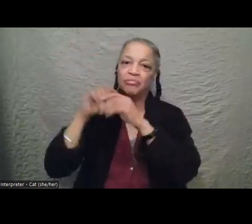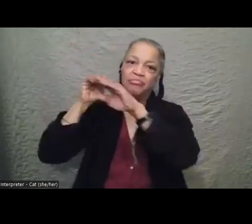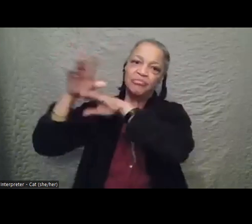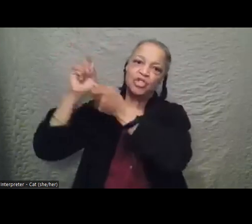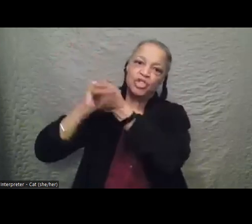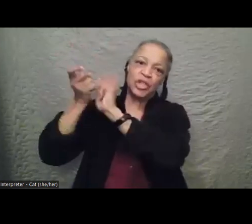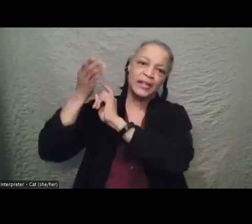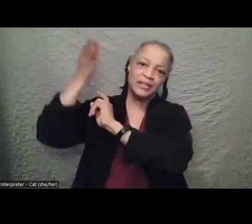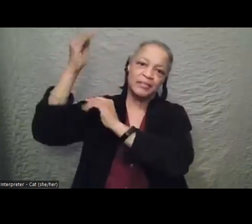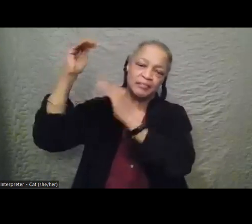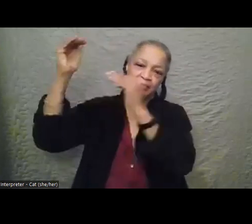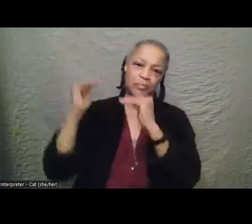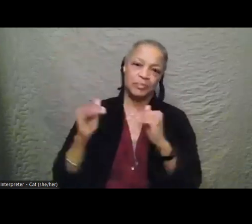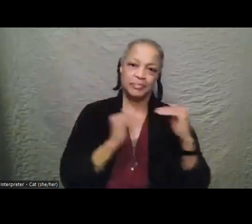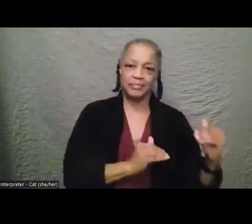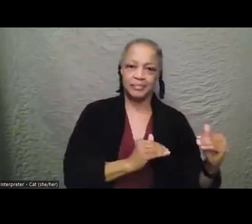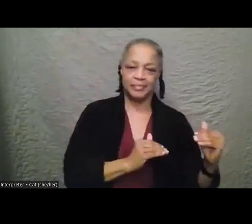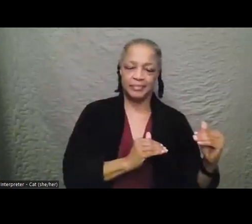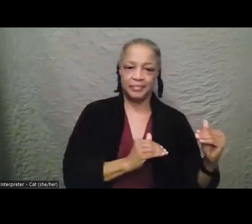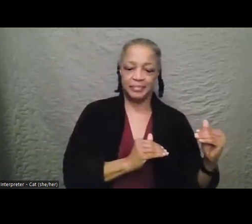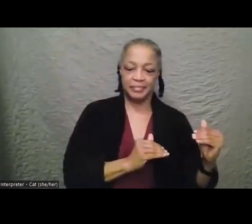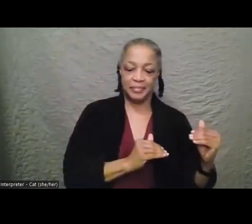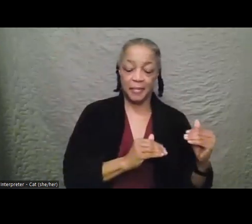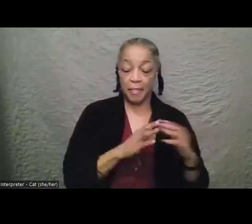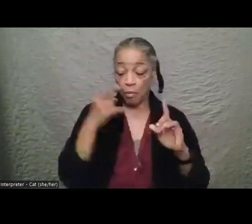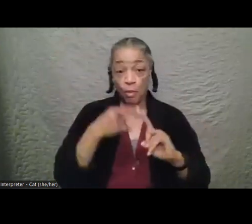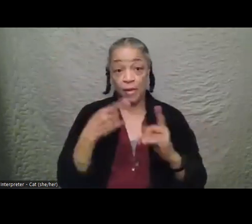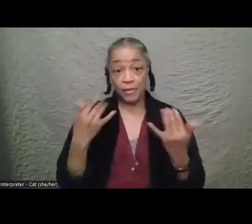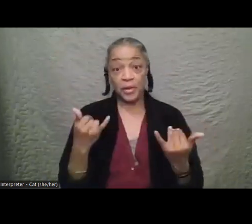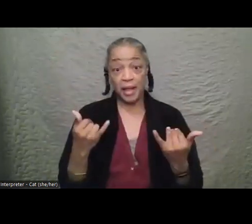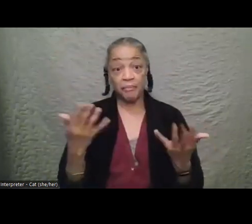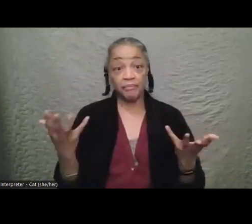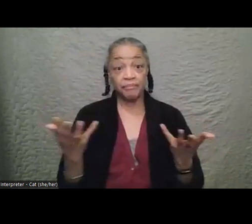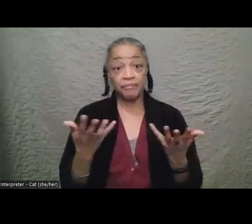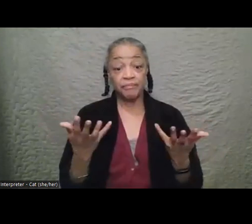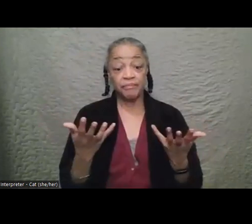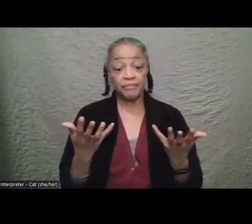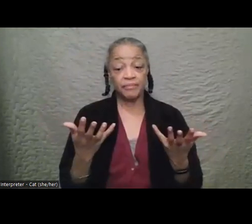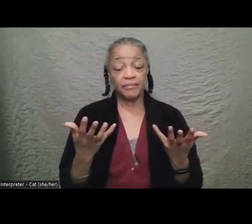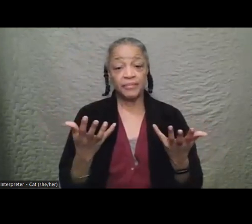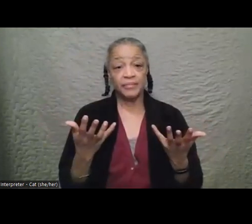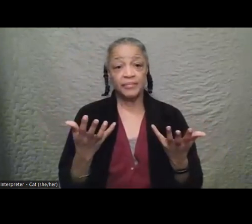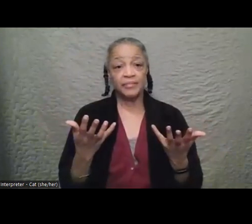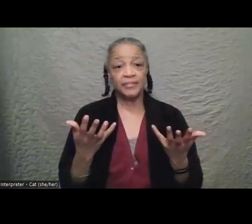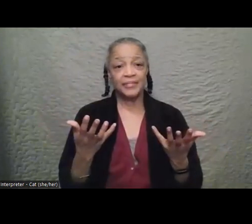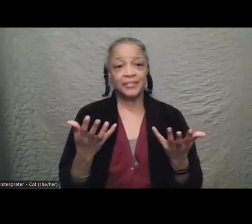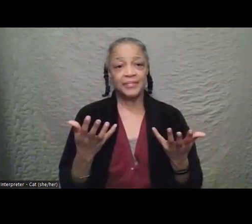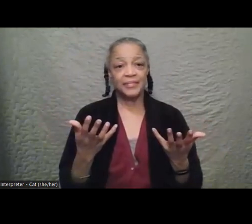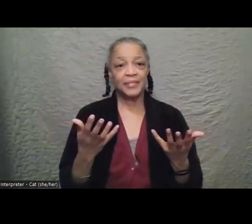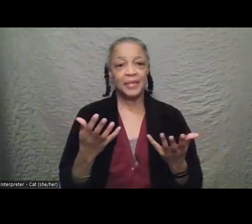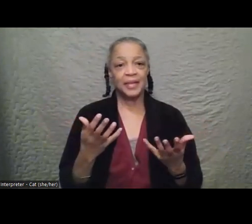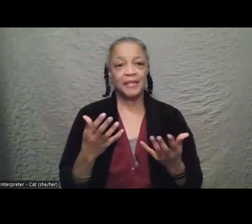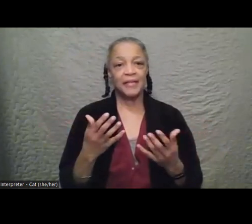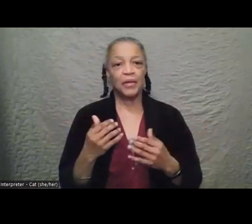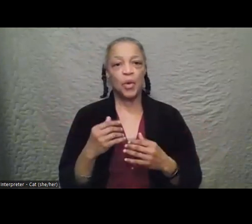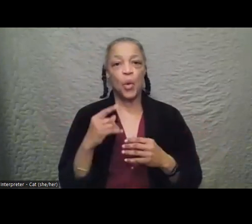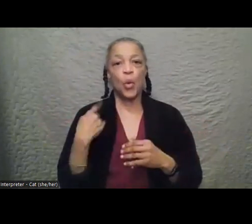think a part of the point of today was it's the piece of we need more funding for housing